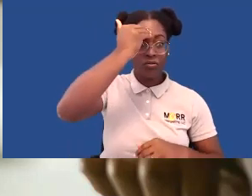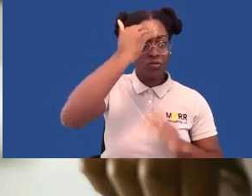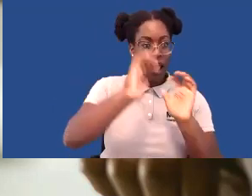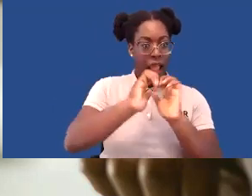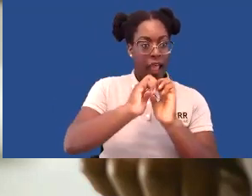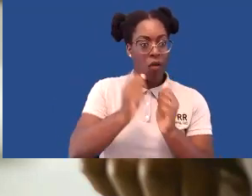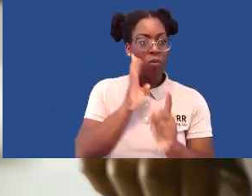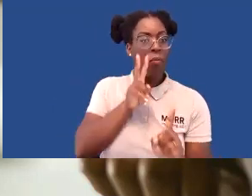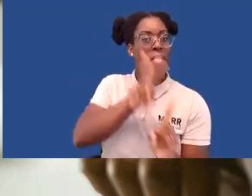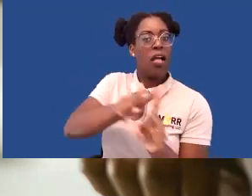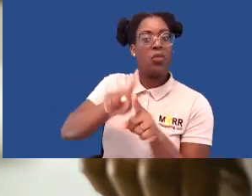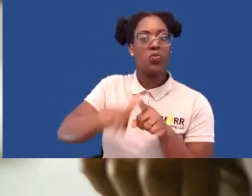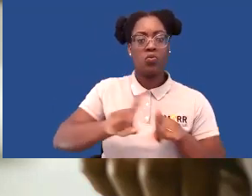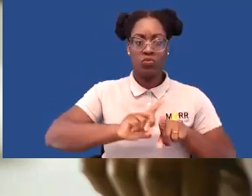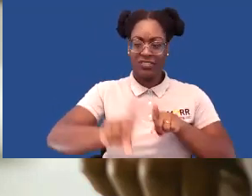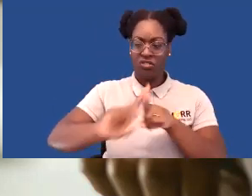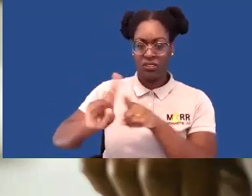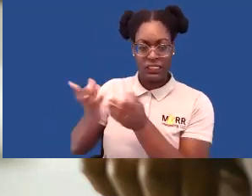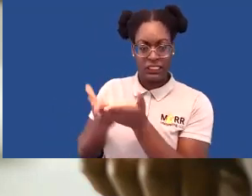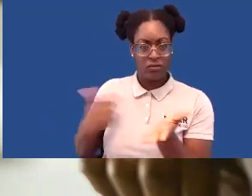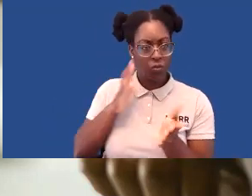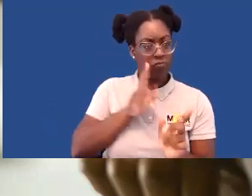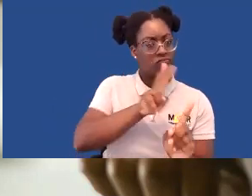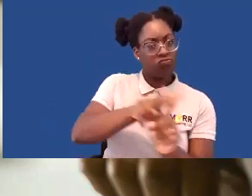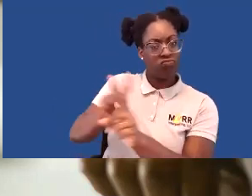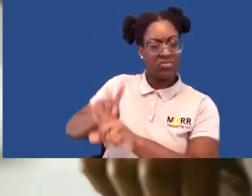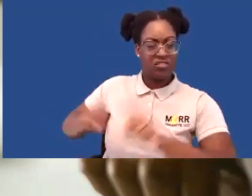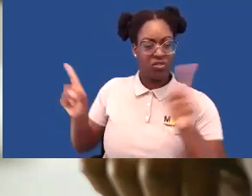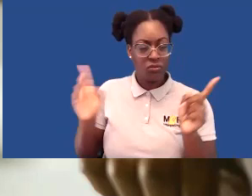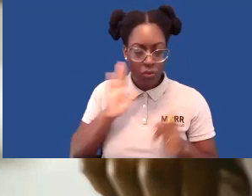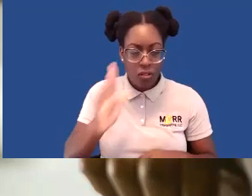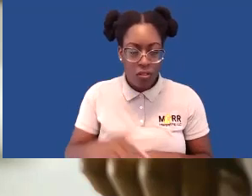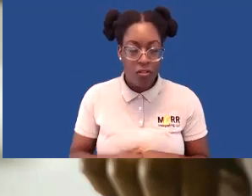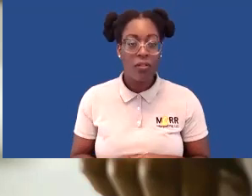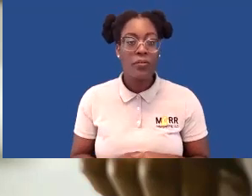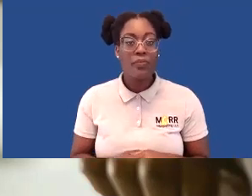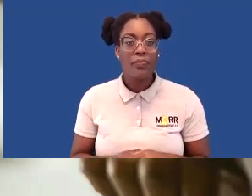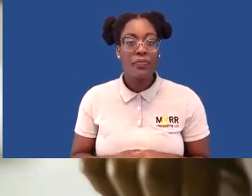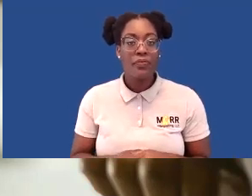I would suggest that online tutoring and online writing center work is in many ways its own genre